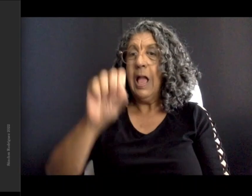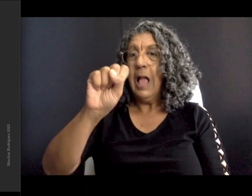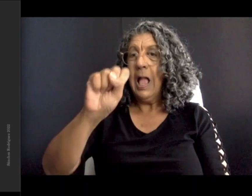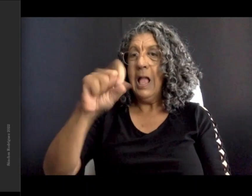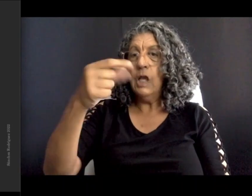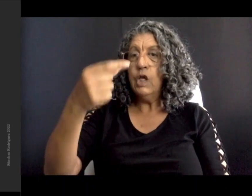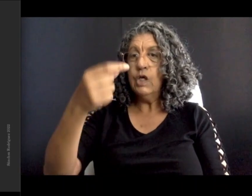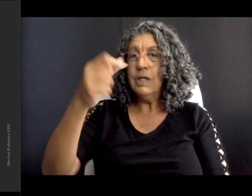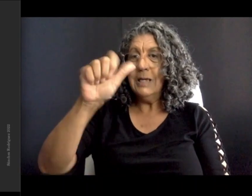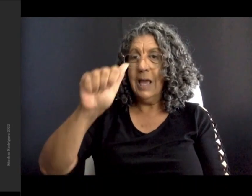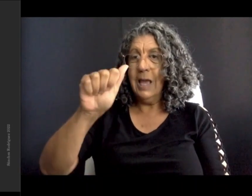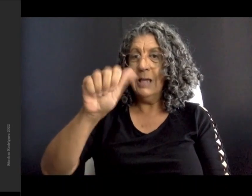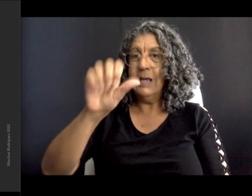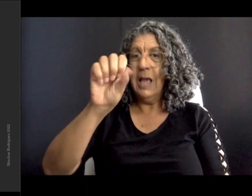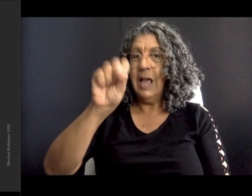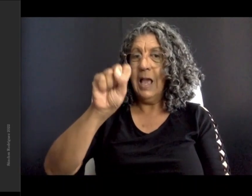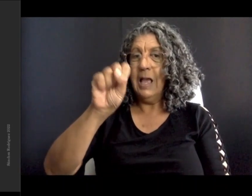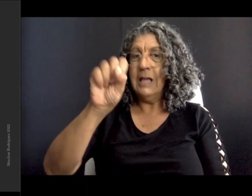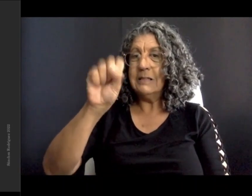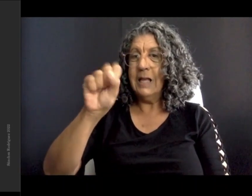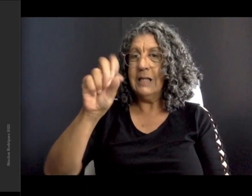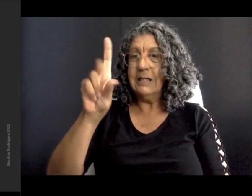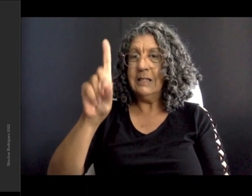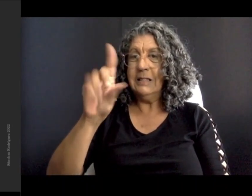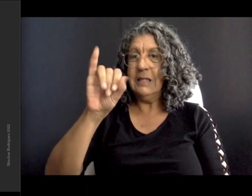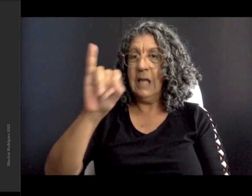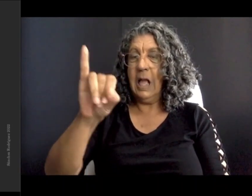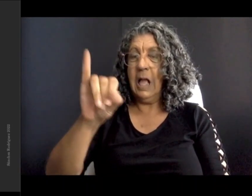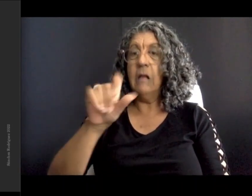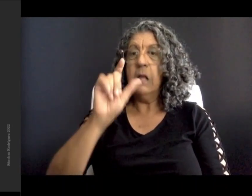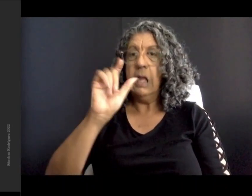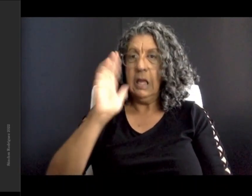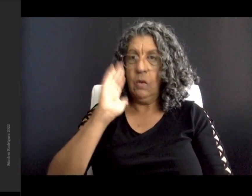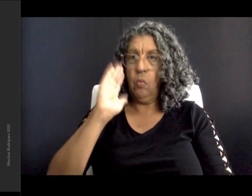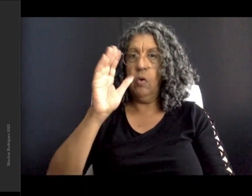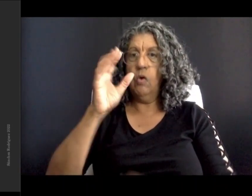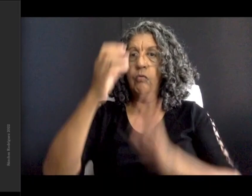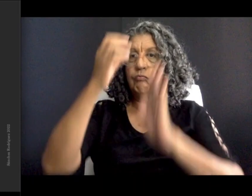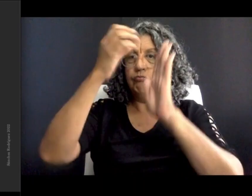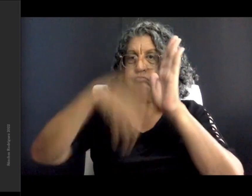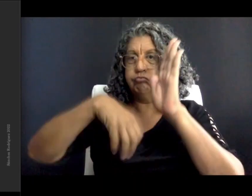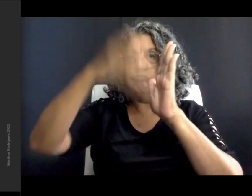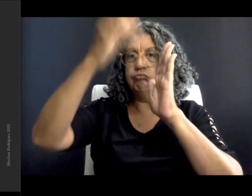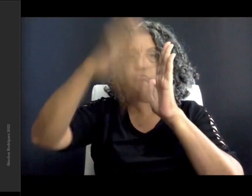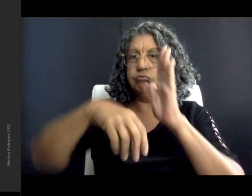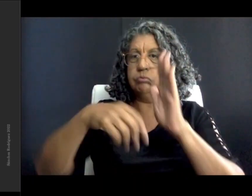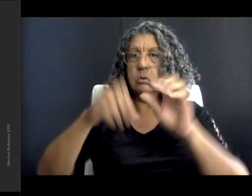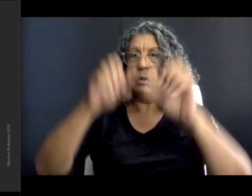You can Google SGA and SSDI and you'll see information.